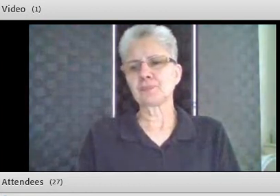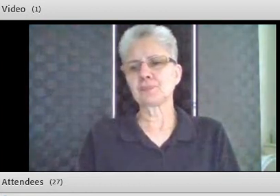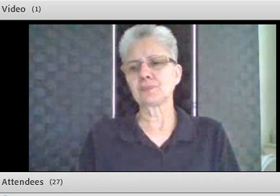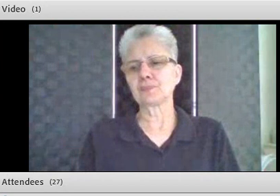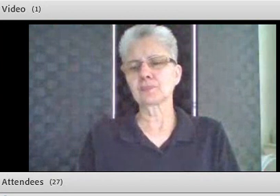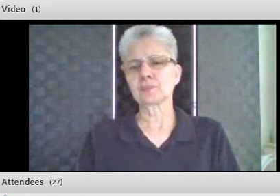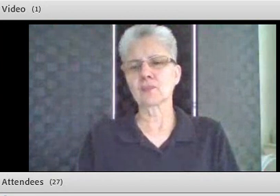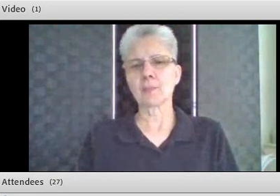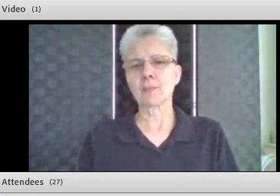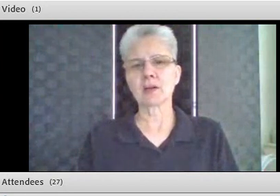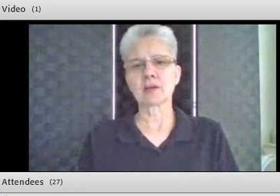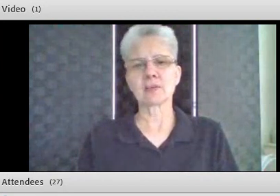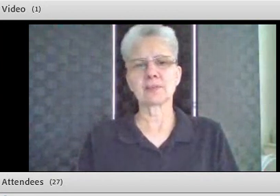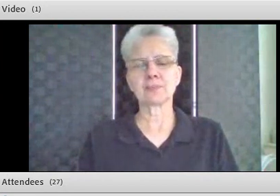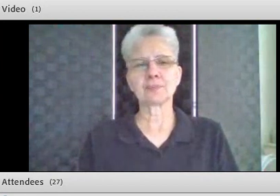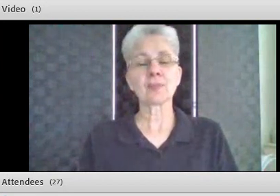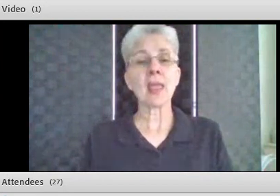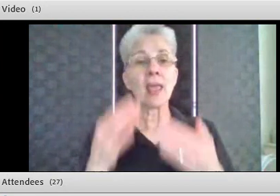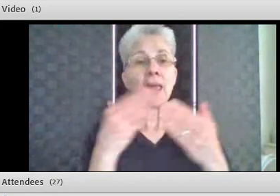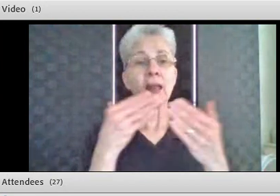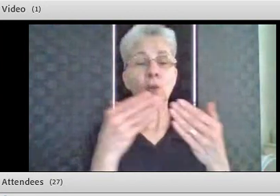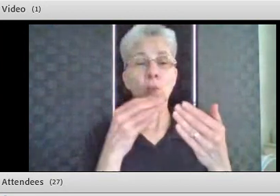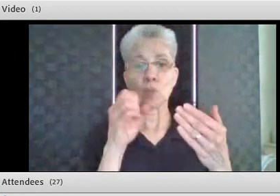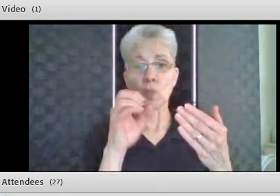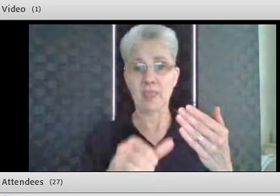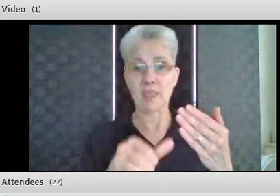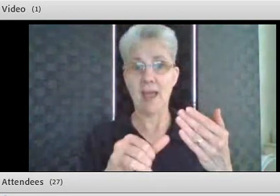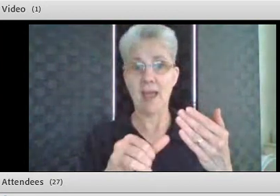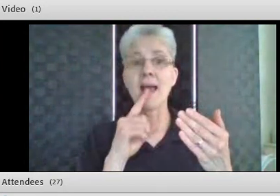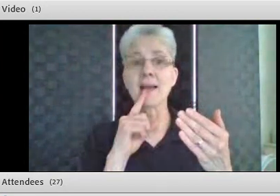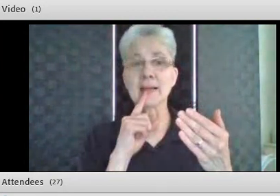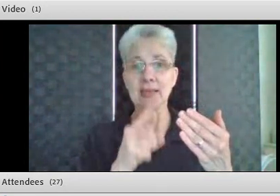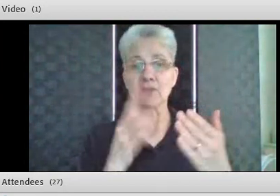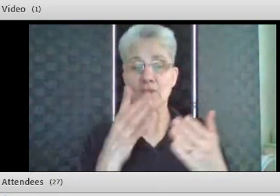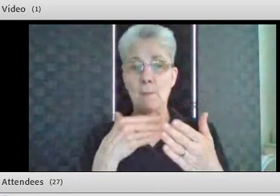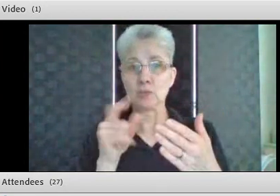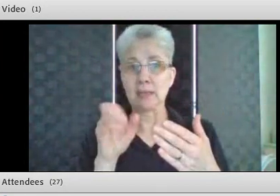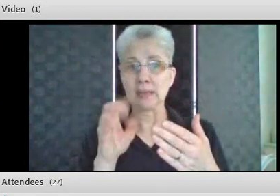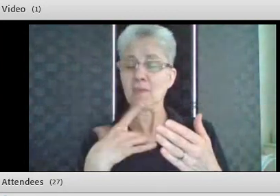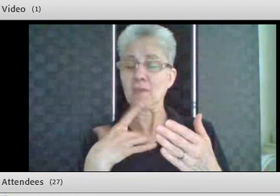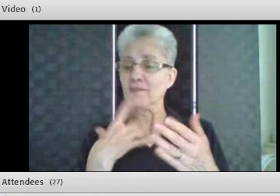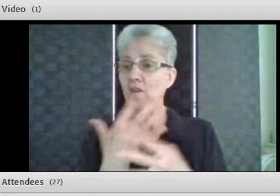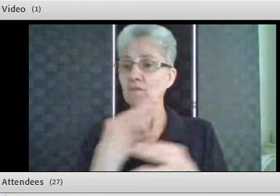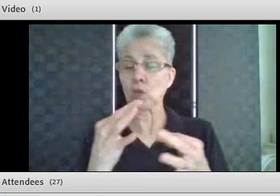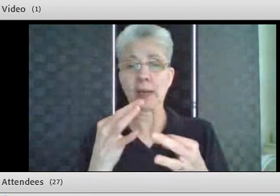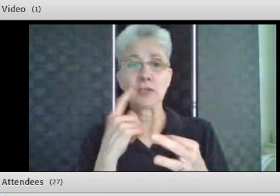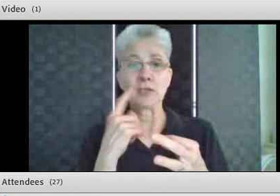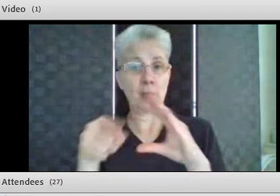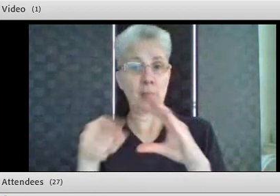Hilary: Going to type it into the... Ryan: Type into the... Hilary: ...chat window. Ryan: Barb Rosenstock.